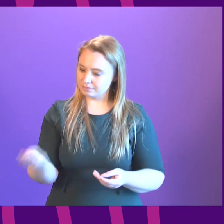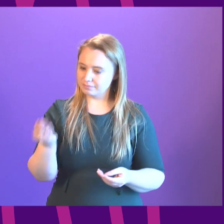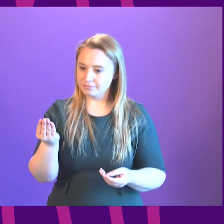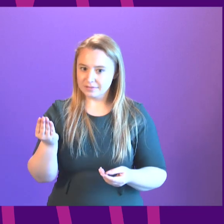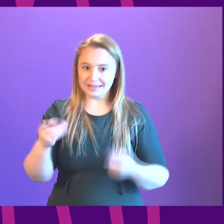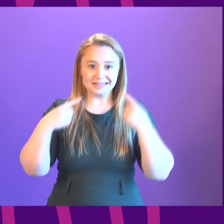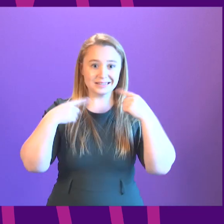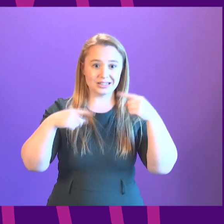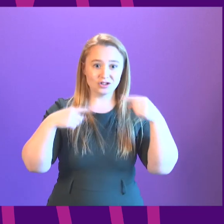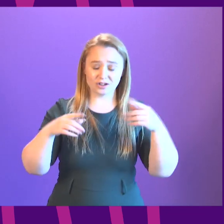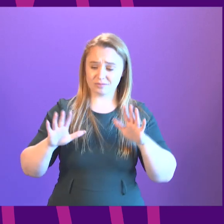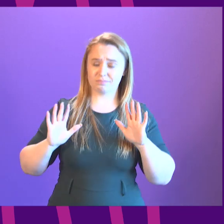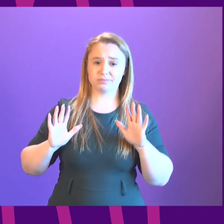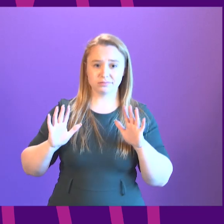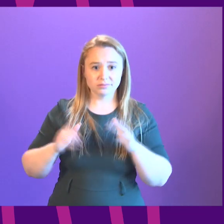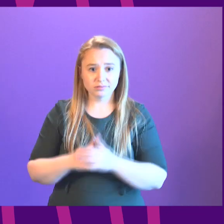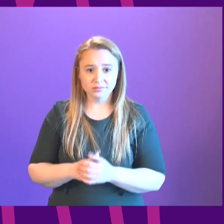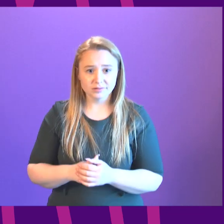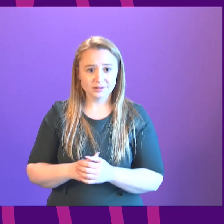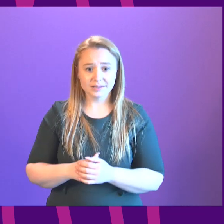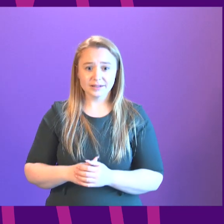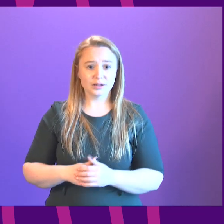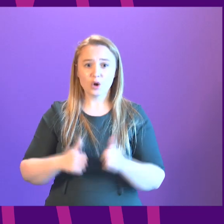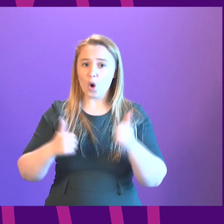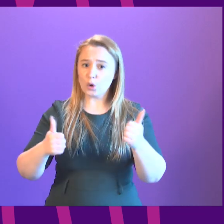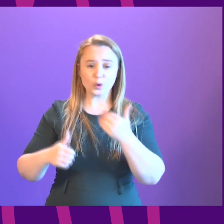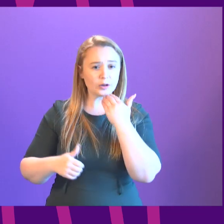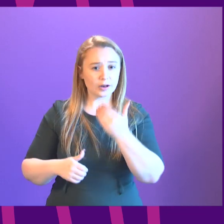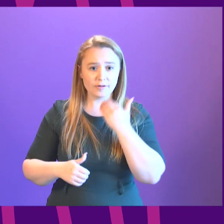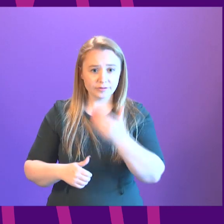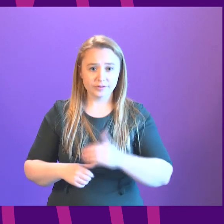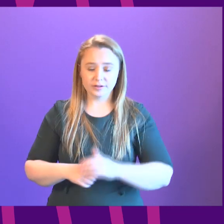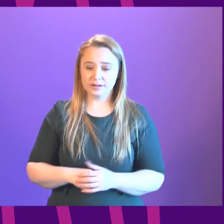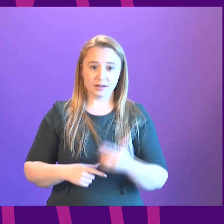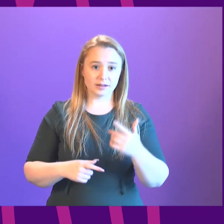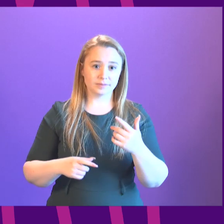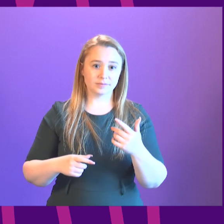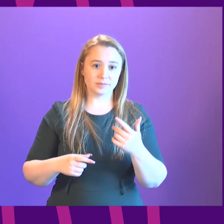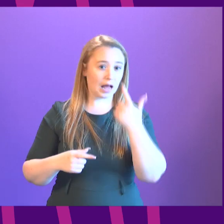teachers in recent days, perhaps do not give that sense of deliverability and sustainability,